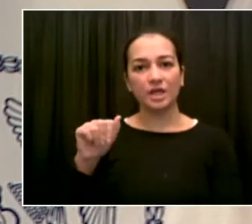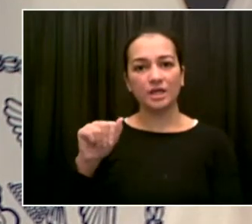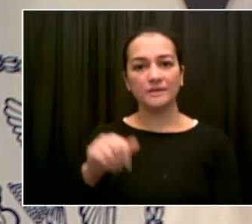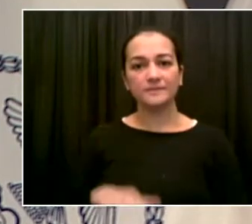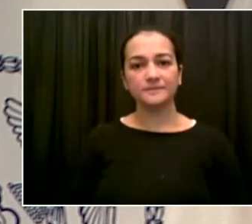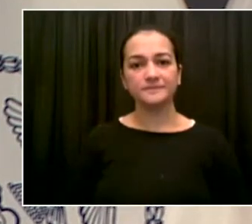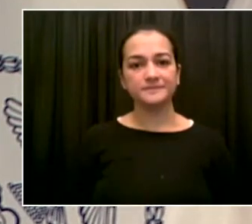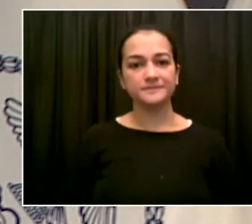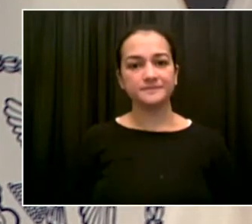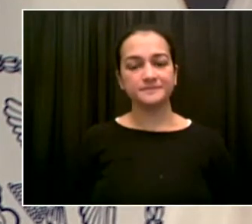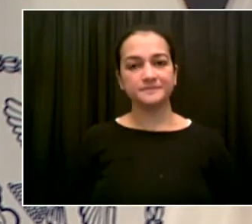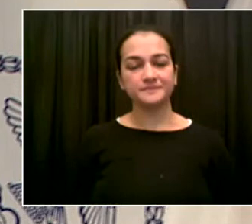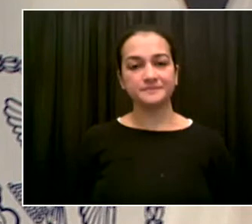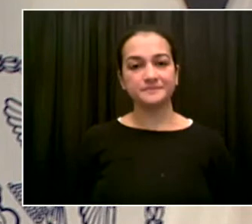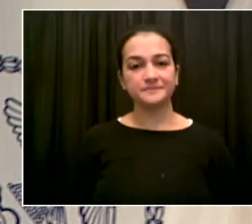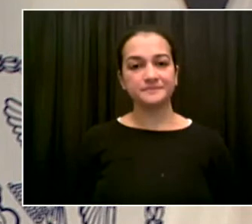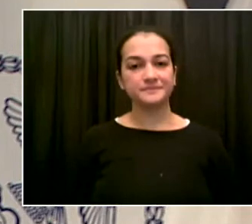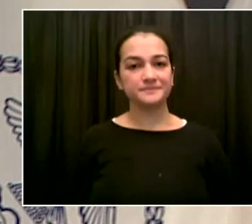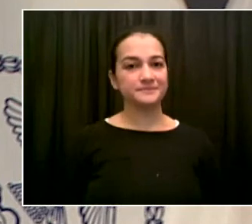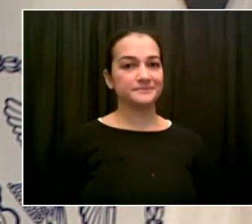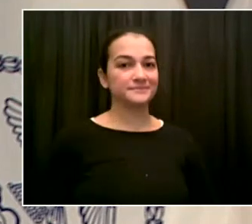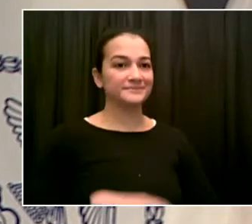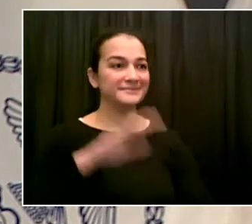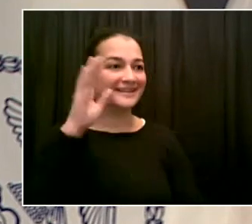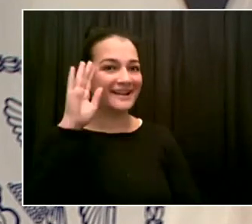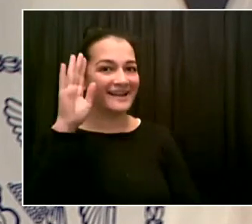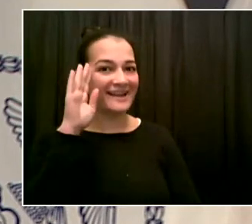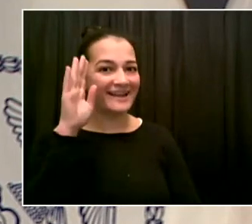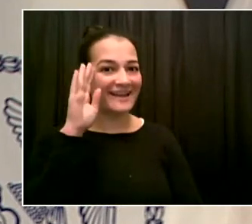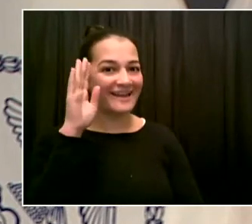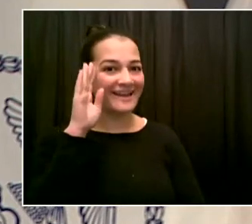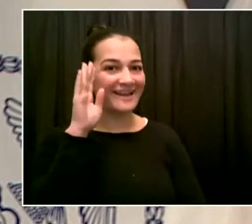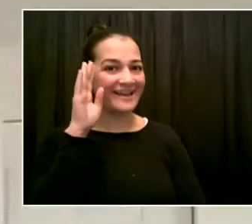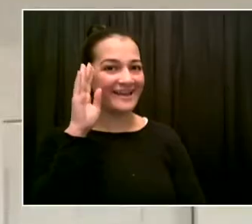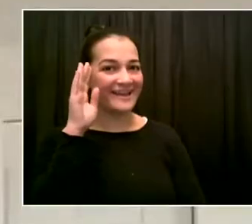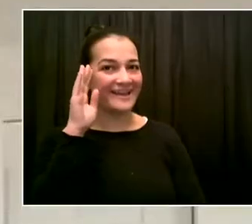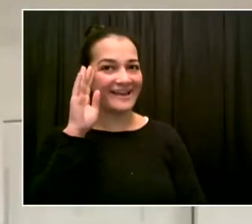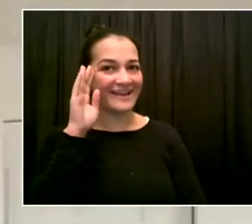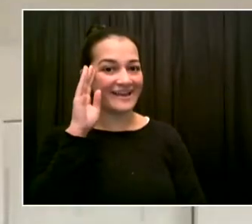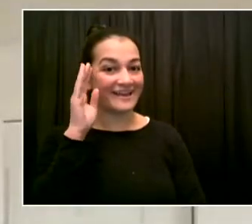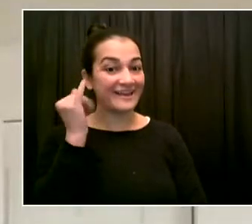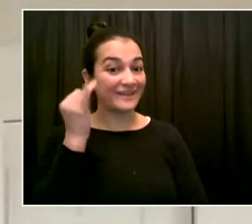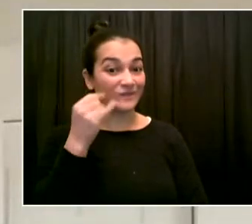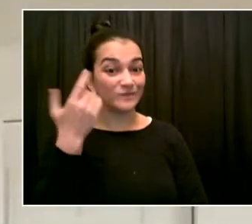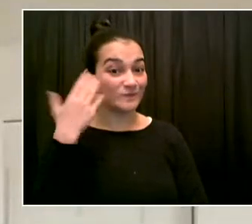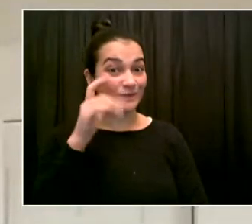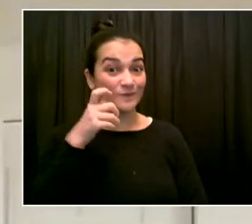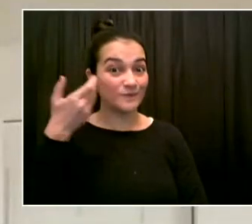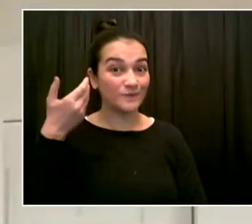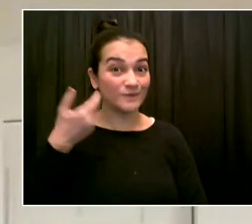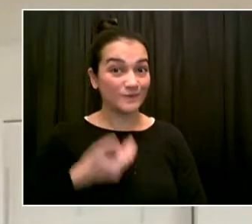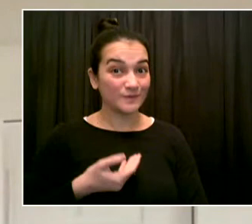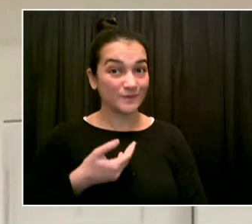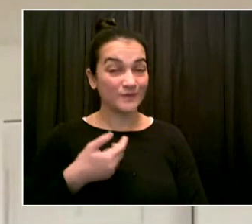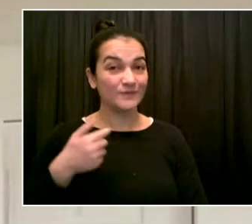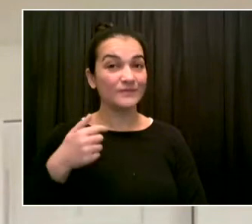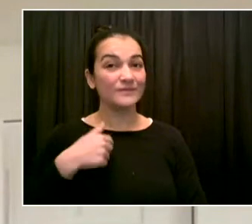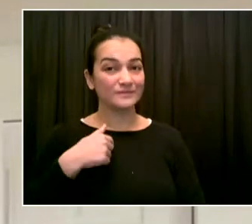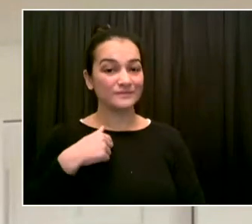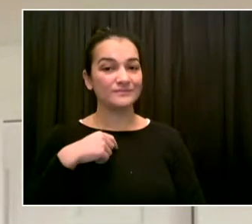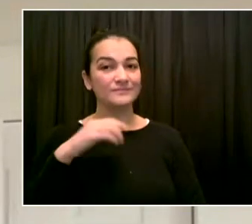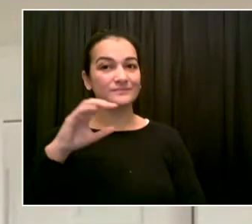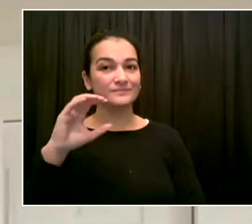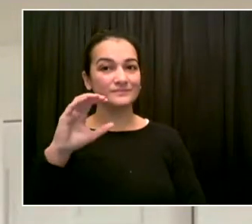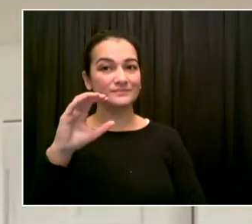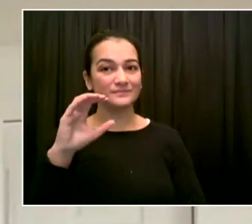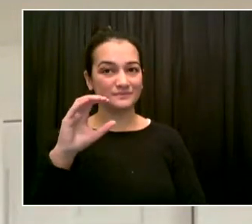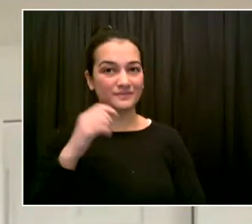COUNCILMEMBER